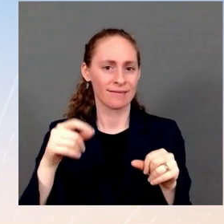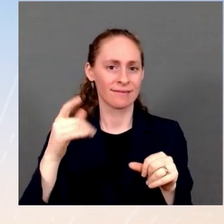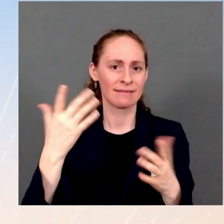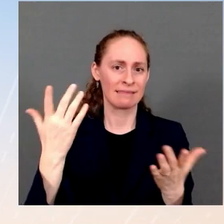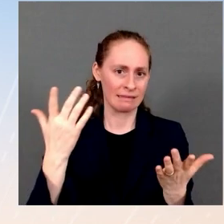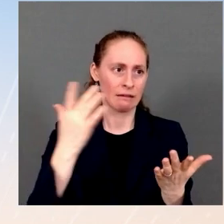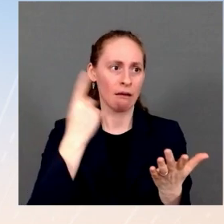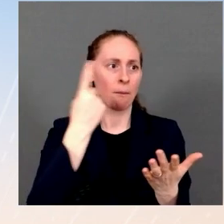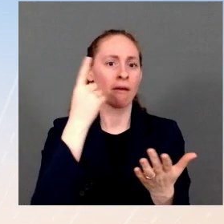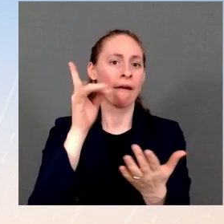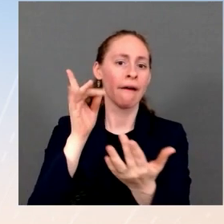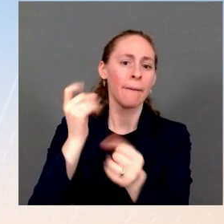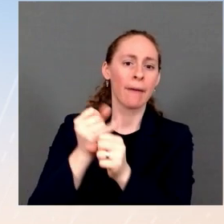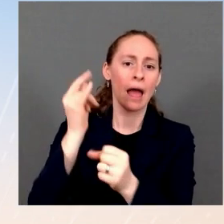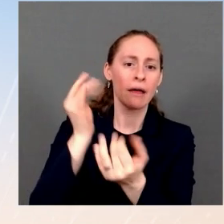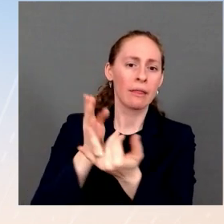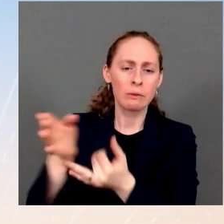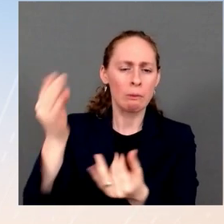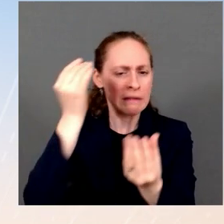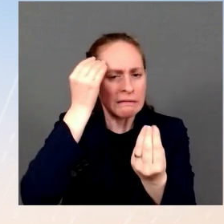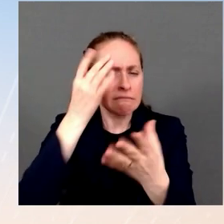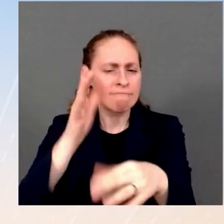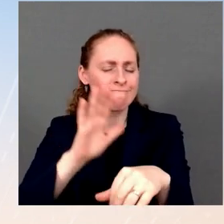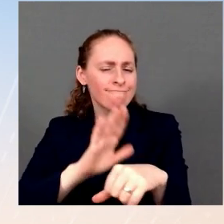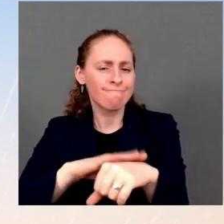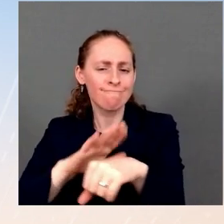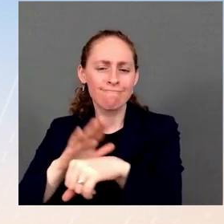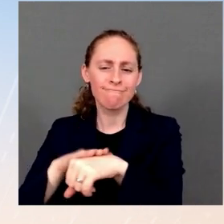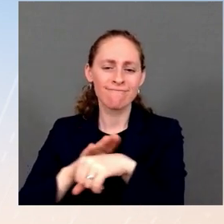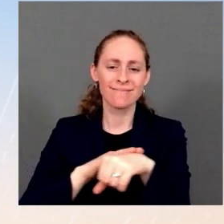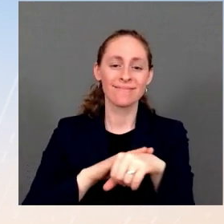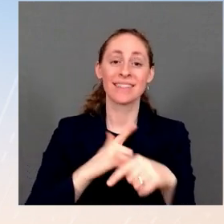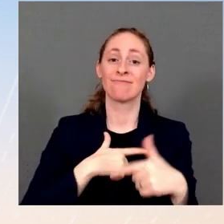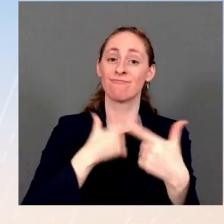Is there any comment on the release of the U.S. missionaries who were held in Haiti?